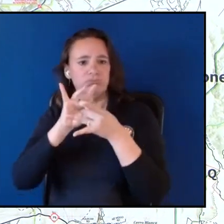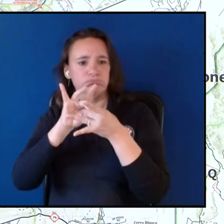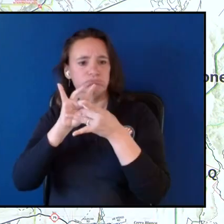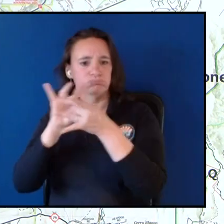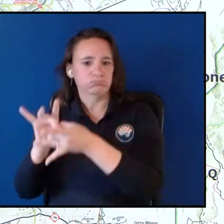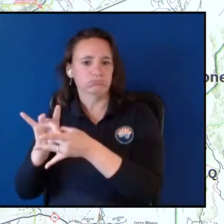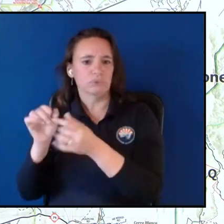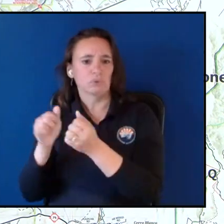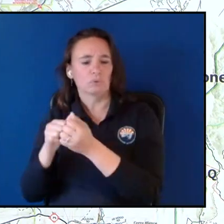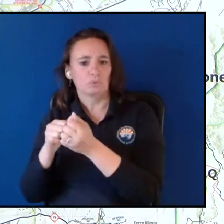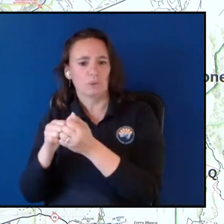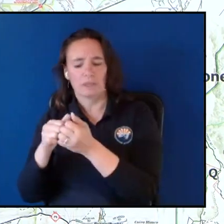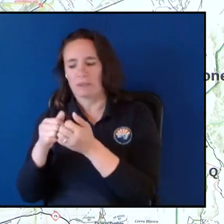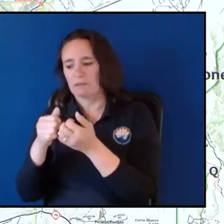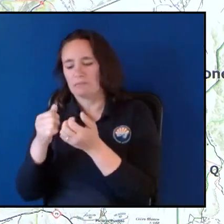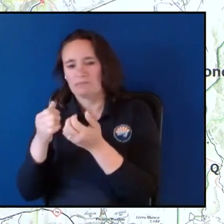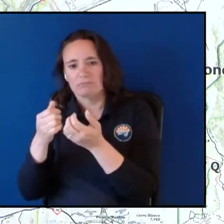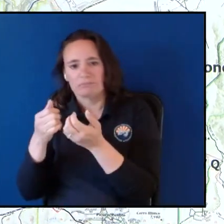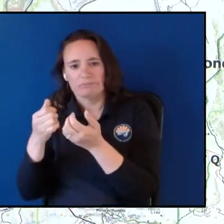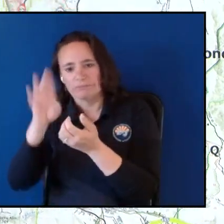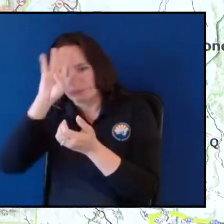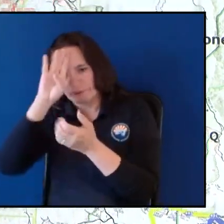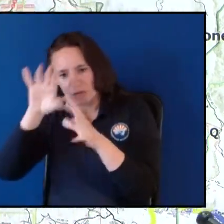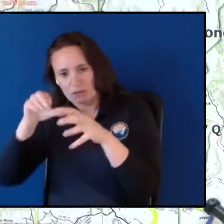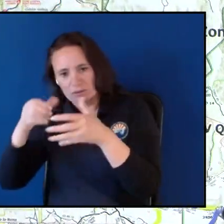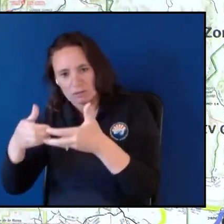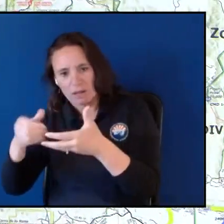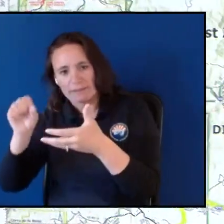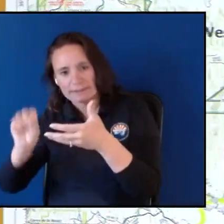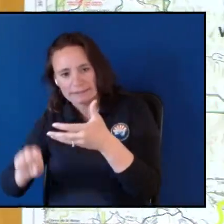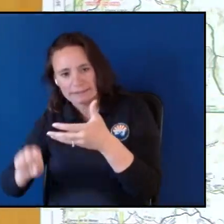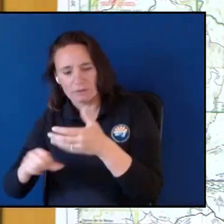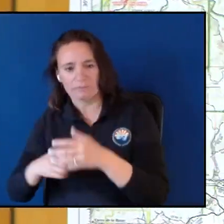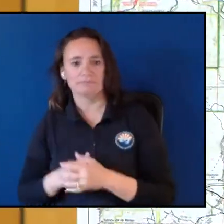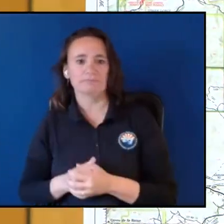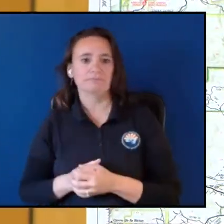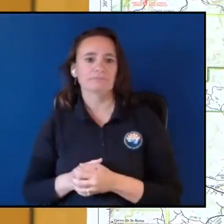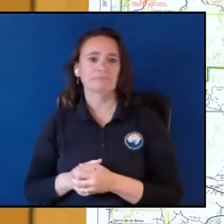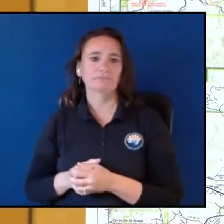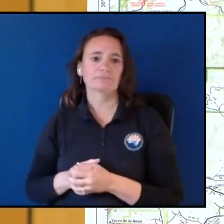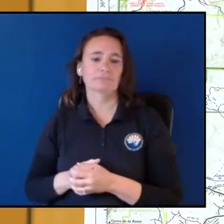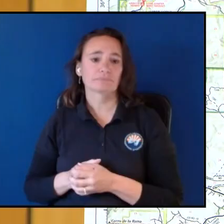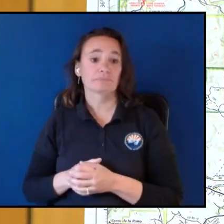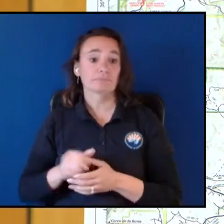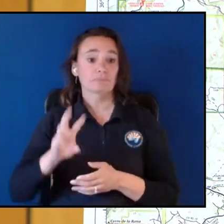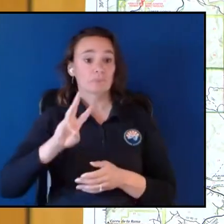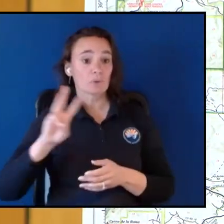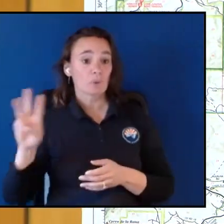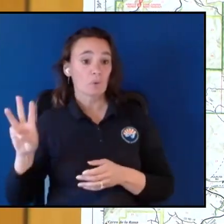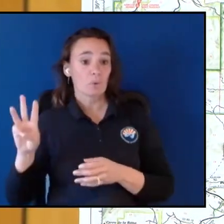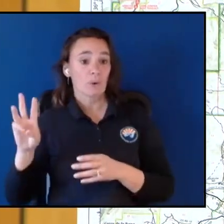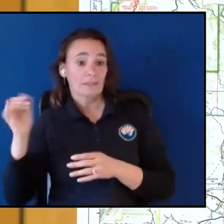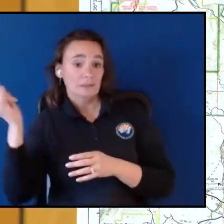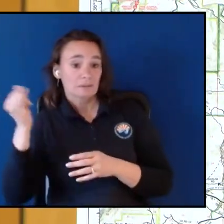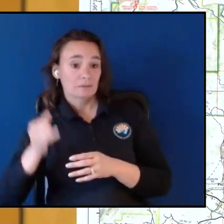Luna to the south. Over here on the west side of the fire, this this line location is probably going to be moved a little bit